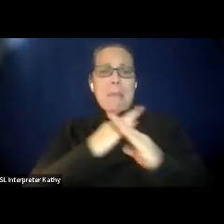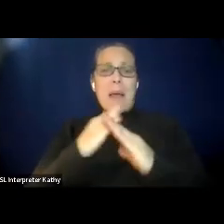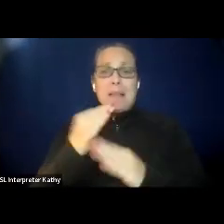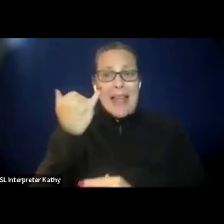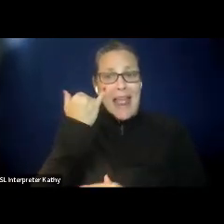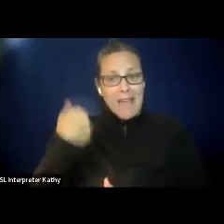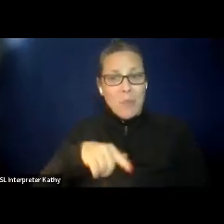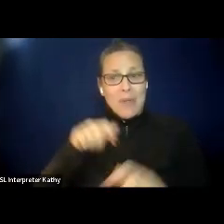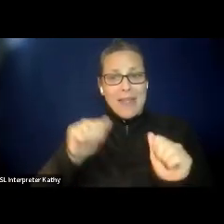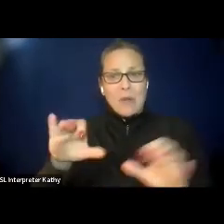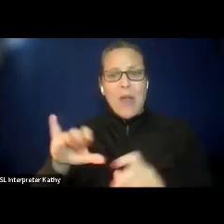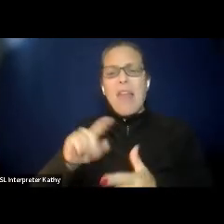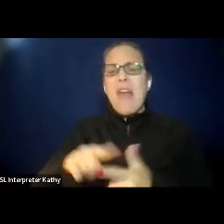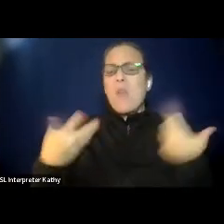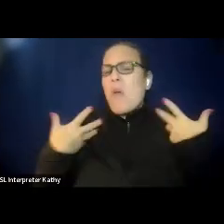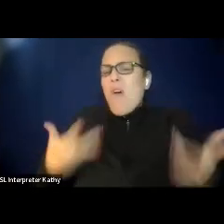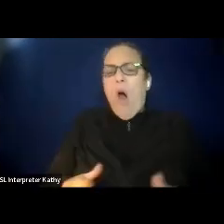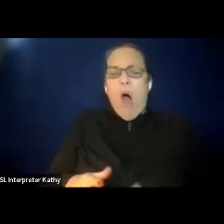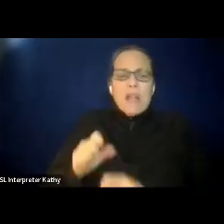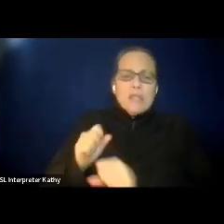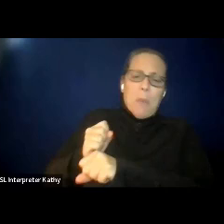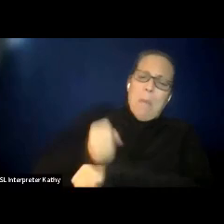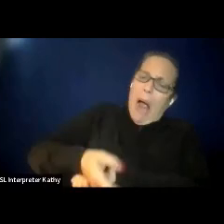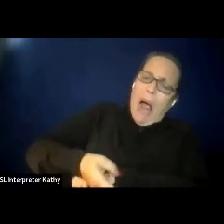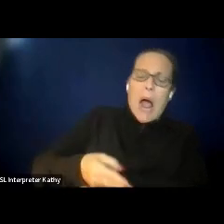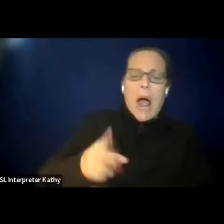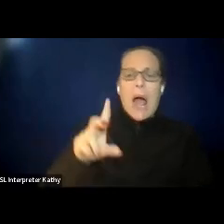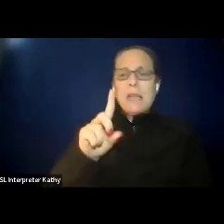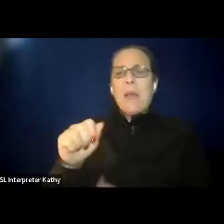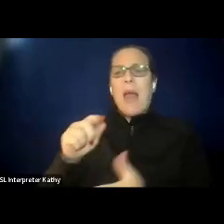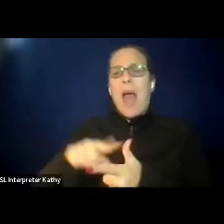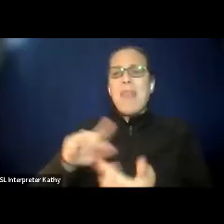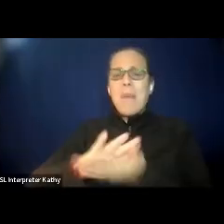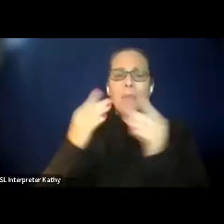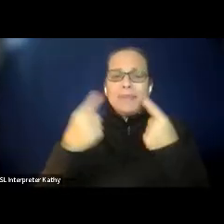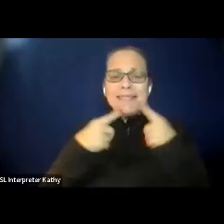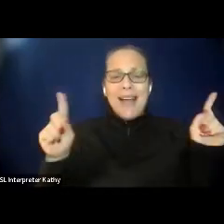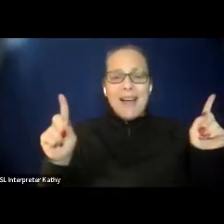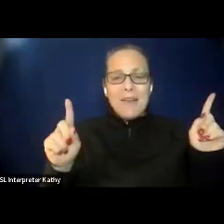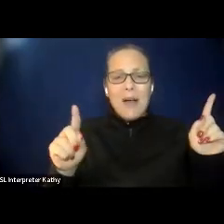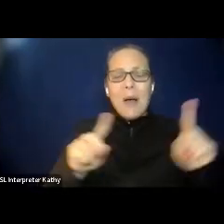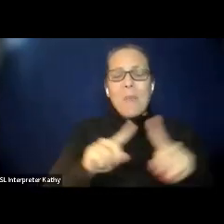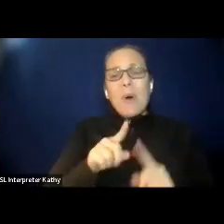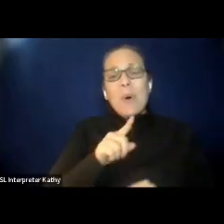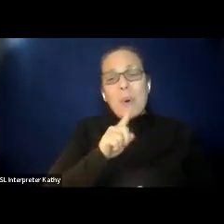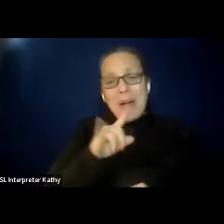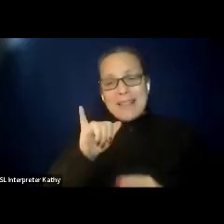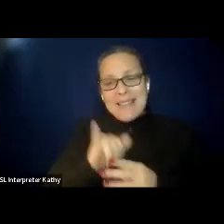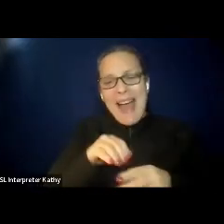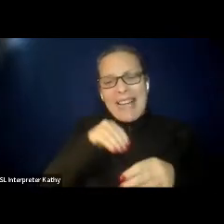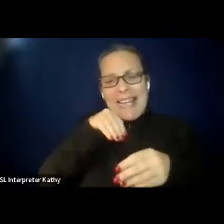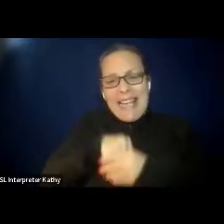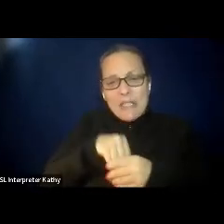overcome so much and surpass so many barriers and if we can do that, then we've beaten disability and we have